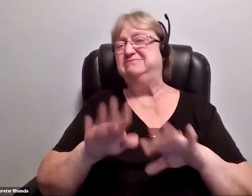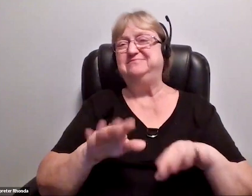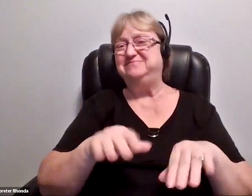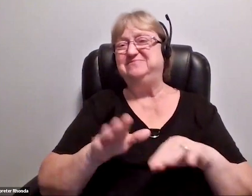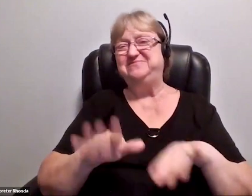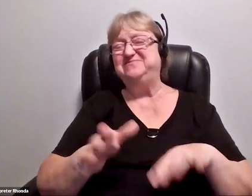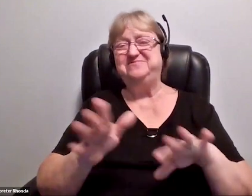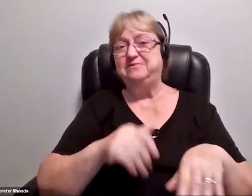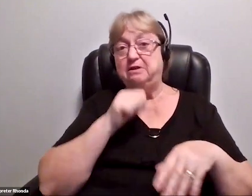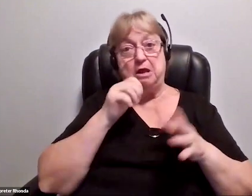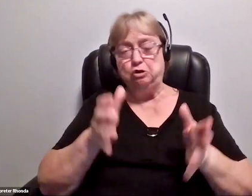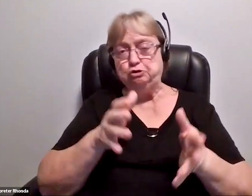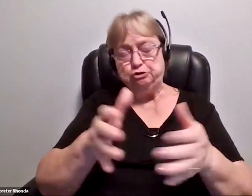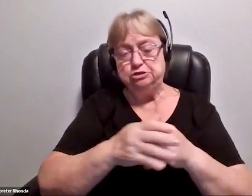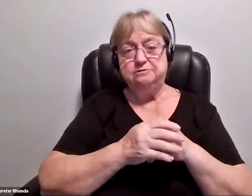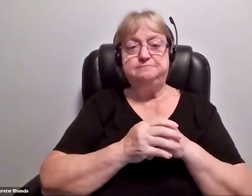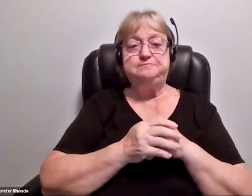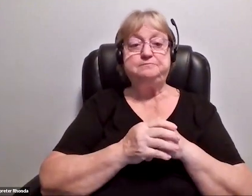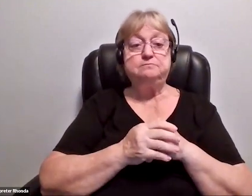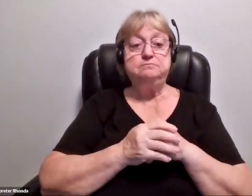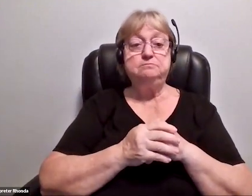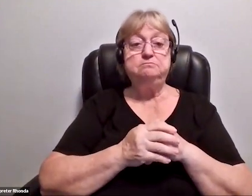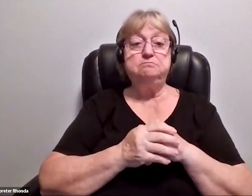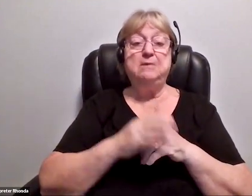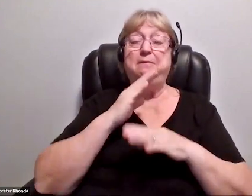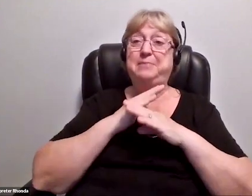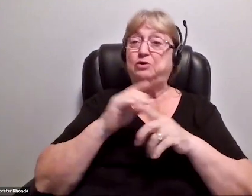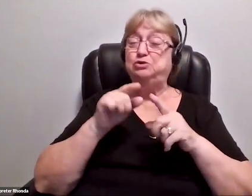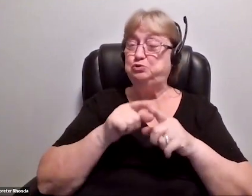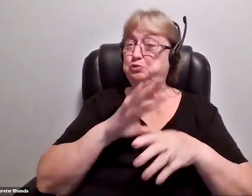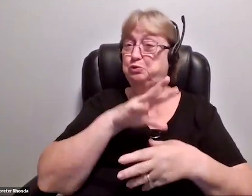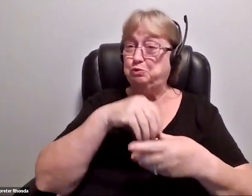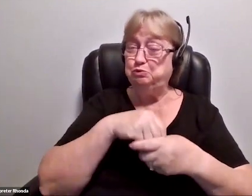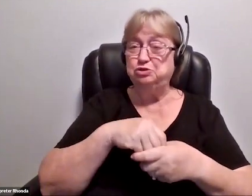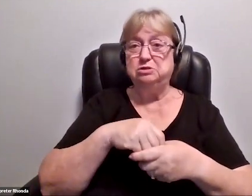and barriers to inclusion go beyond the lack of access to accommodations.